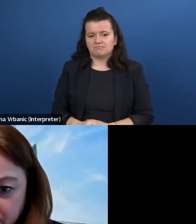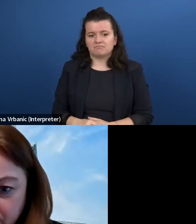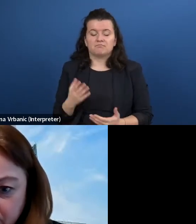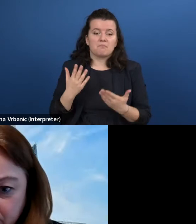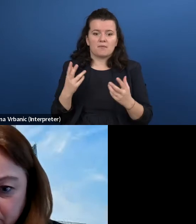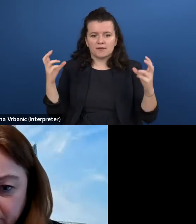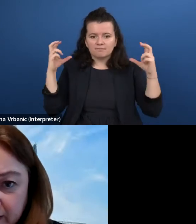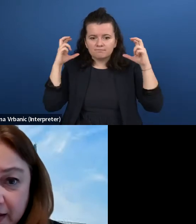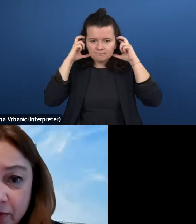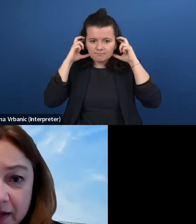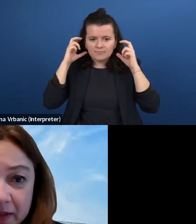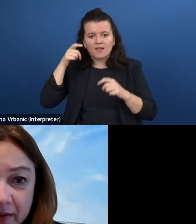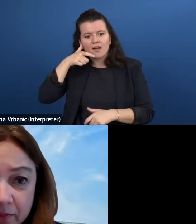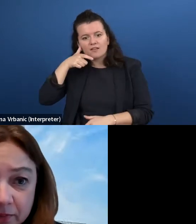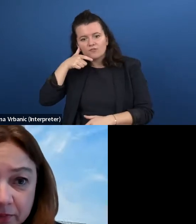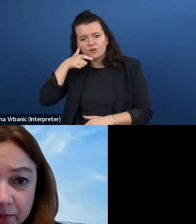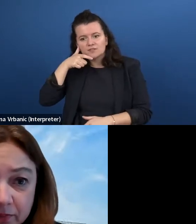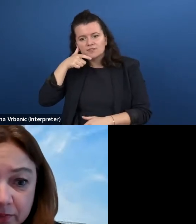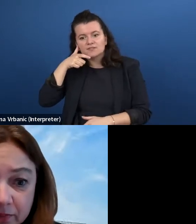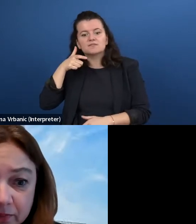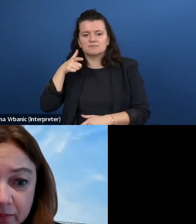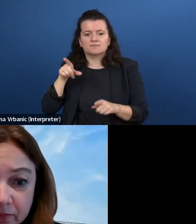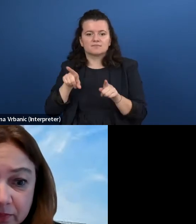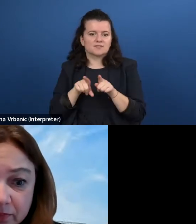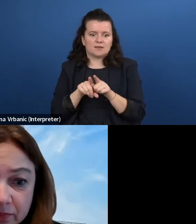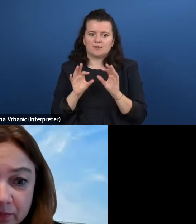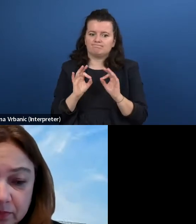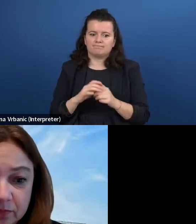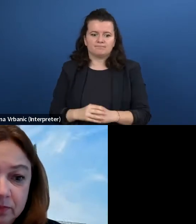please, use them. No, we cannot hear you, sorry.